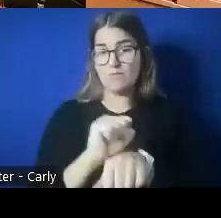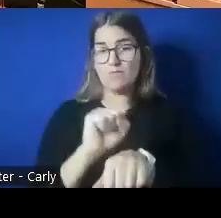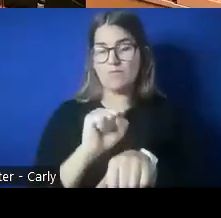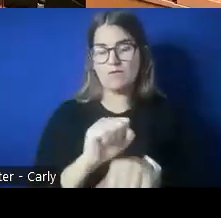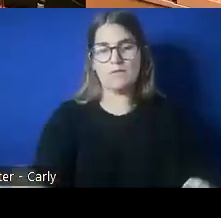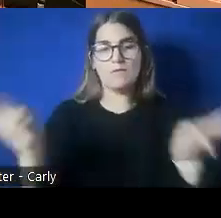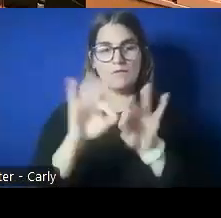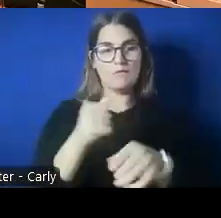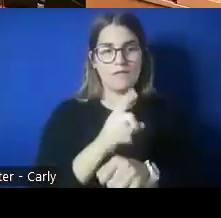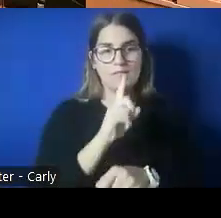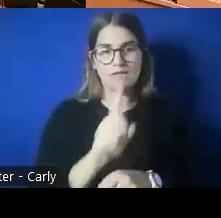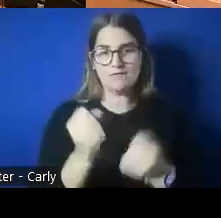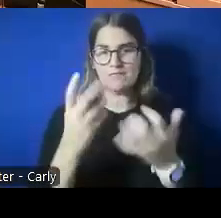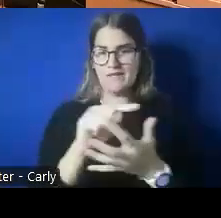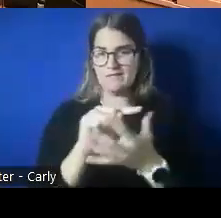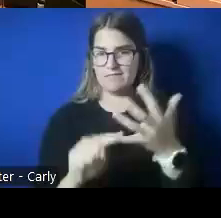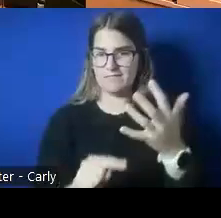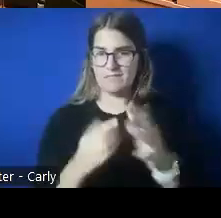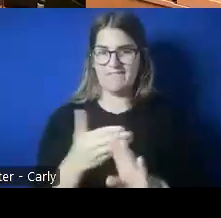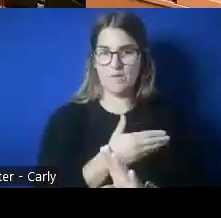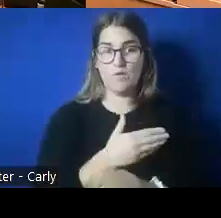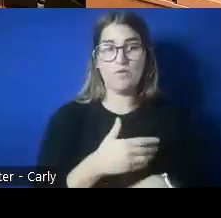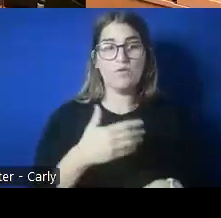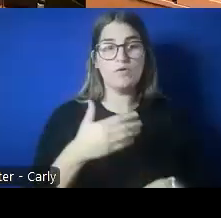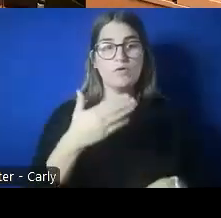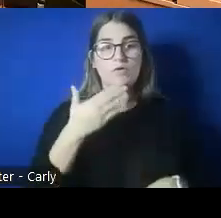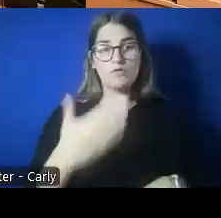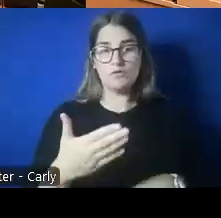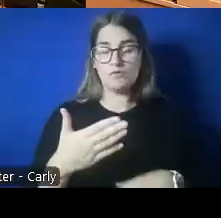they have a number of things in place they need to have good distress tolerance skills